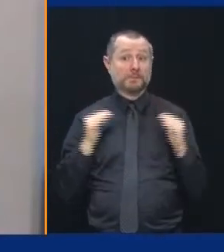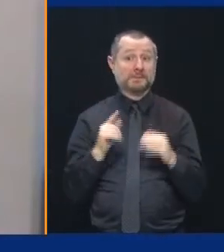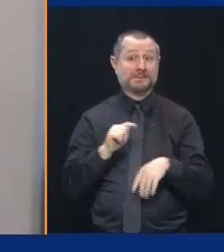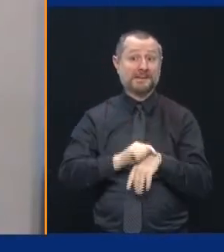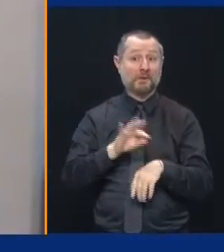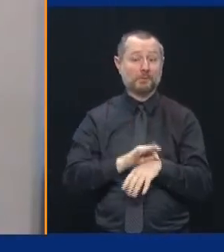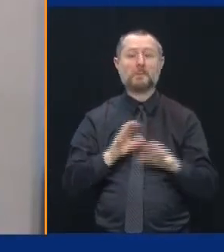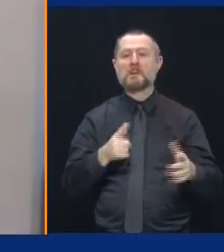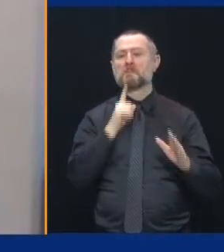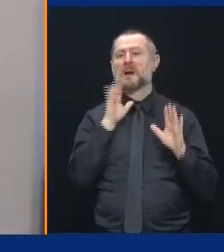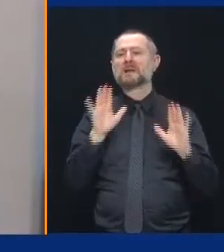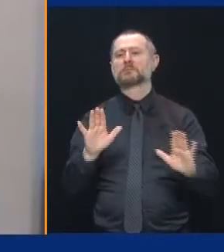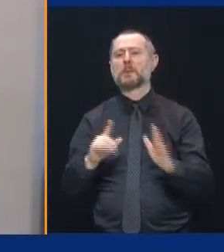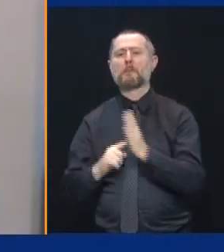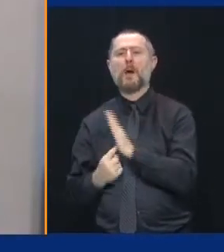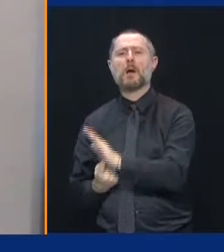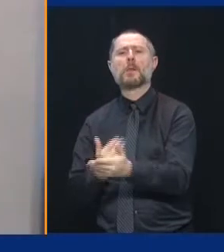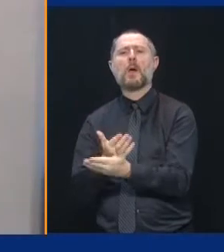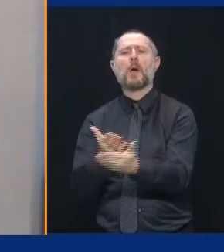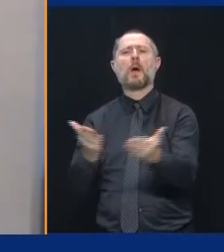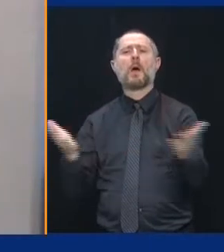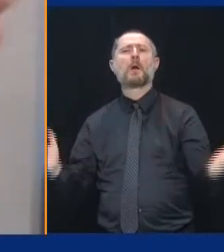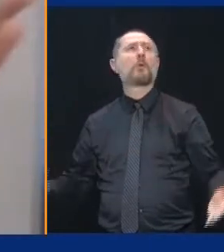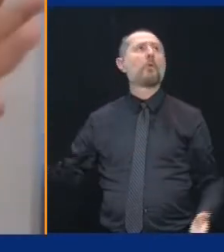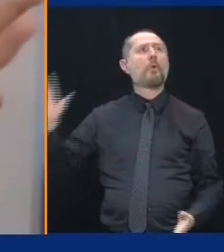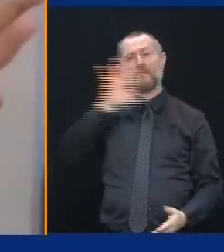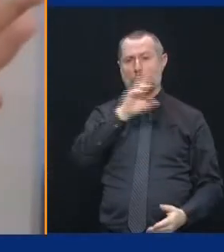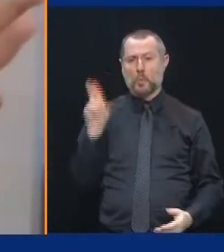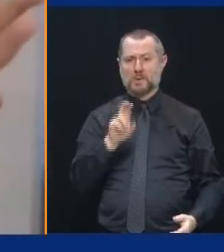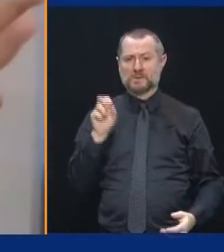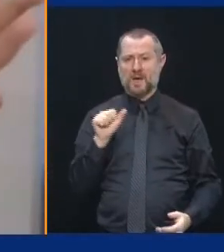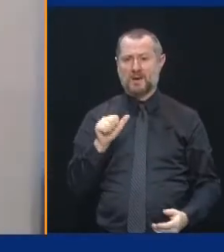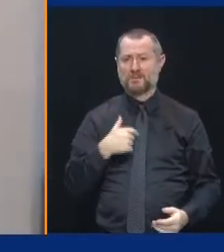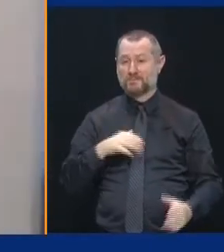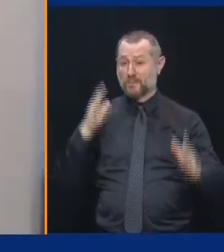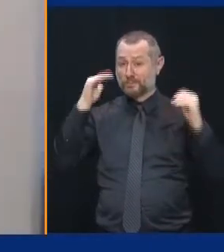YOU'VE DONE A TREMENDOUS. THE VACCINE EQUITY TASK FORCE IS